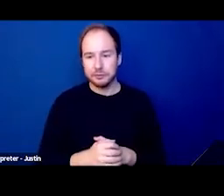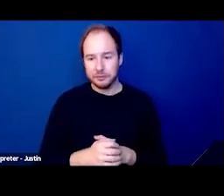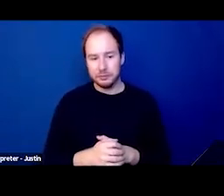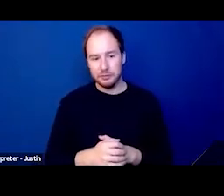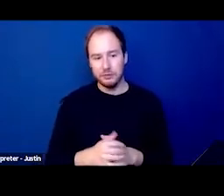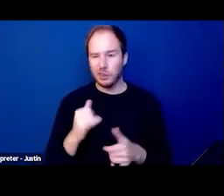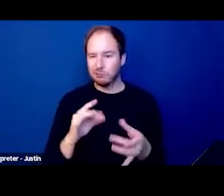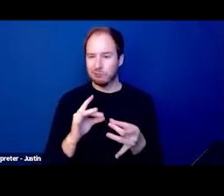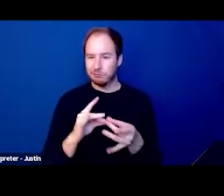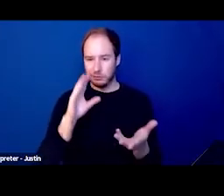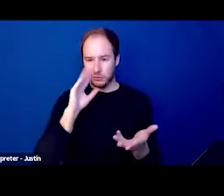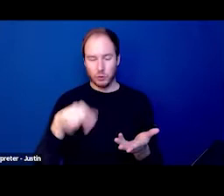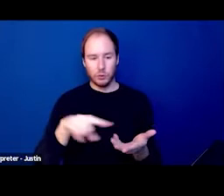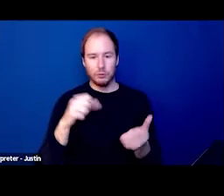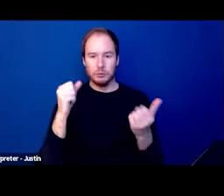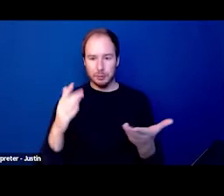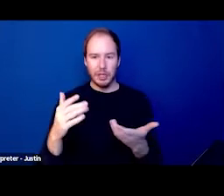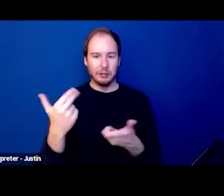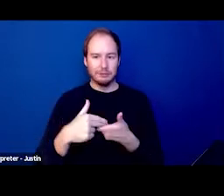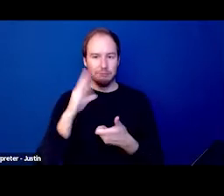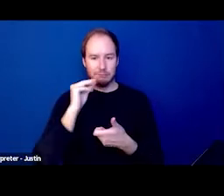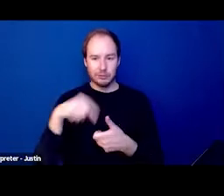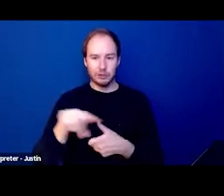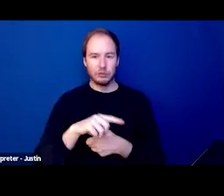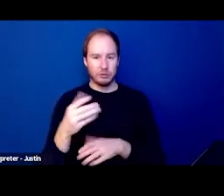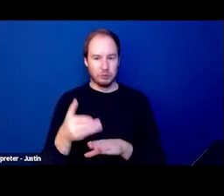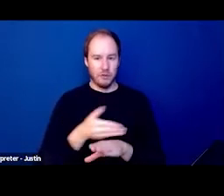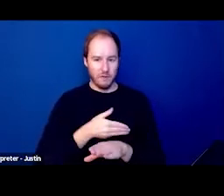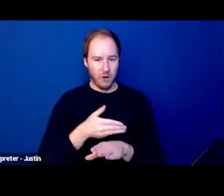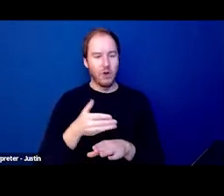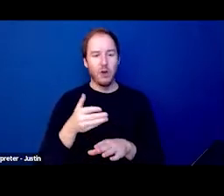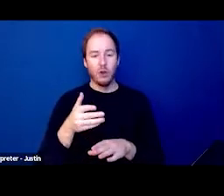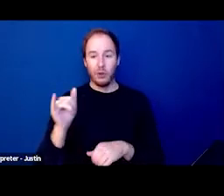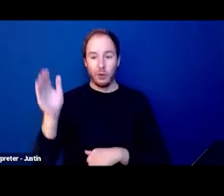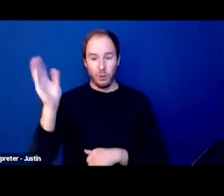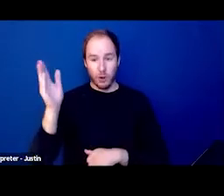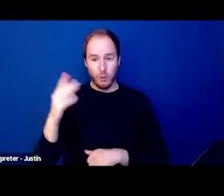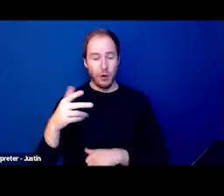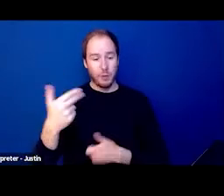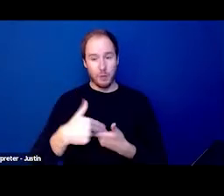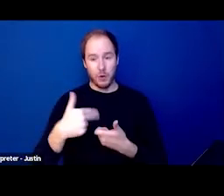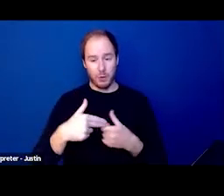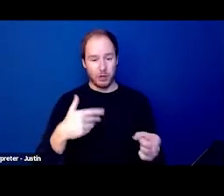I know that many of you have joined us before. So with our webinars, the participant lines will be muted,